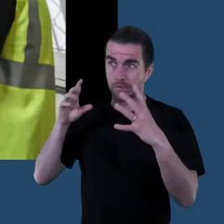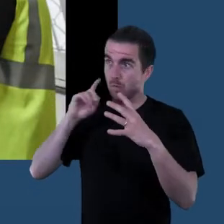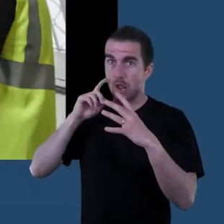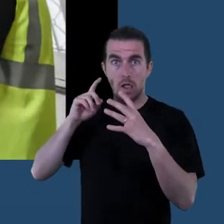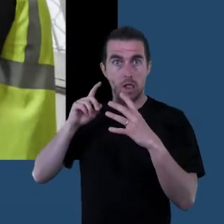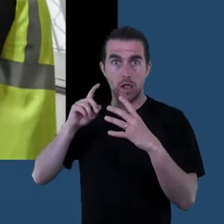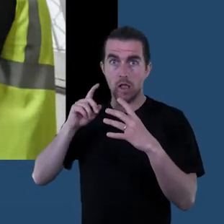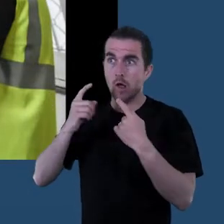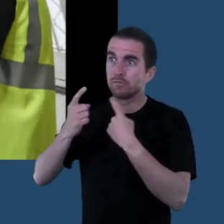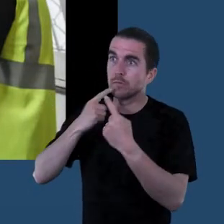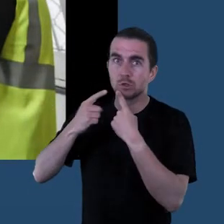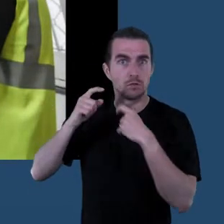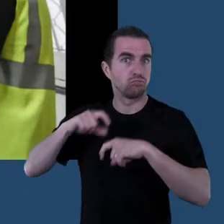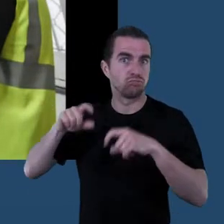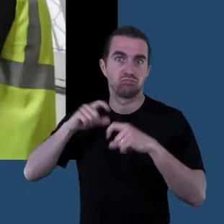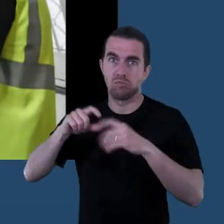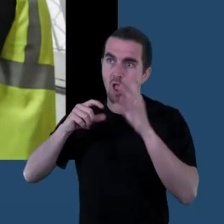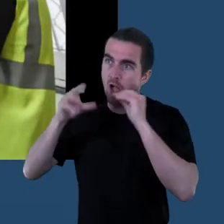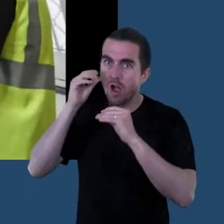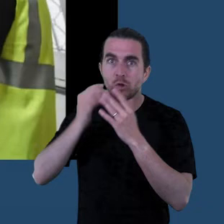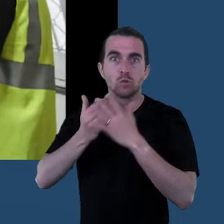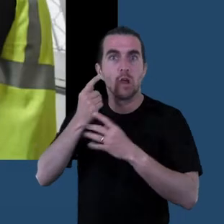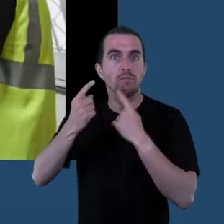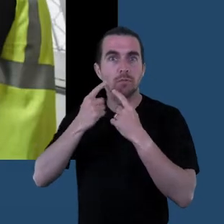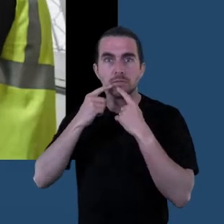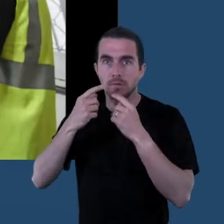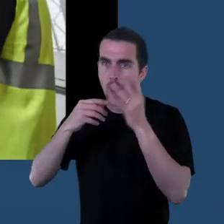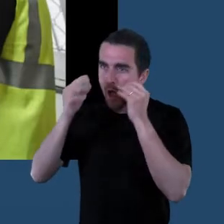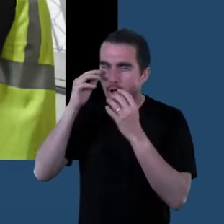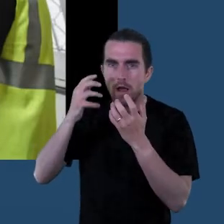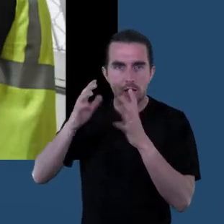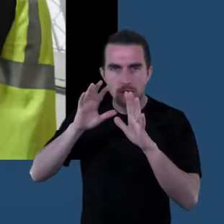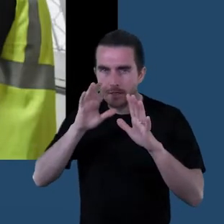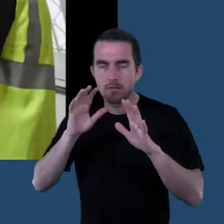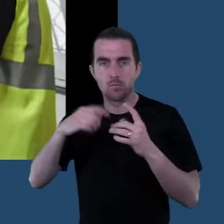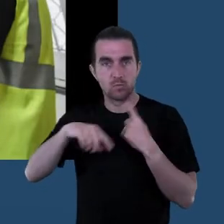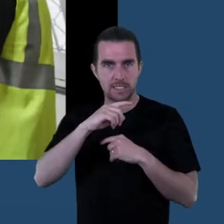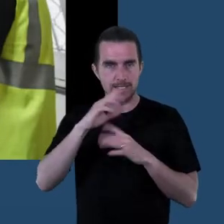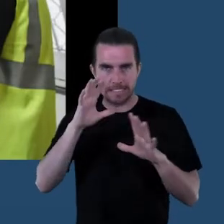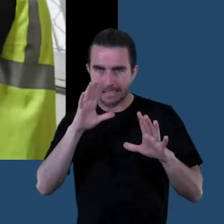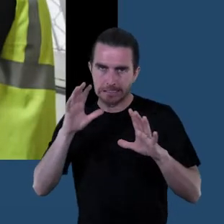in terms of the information it's giving us, but it's also for us to learn about deterioration processes